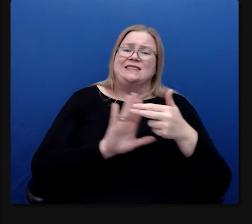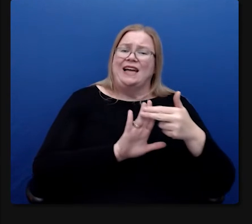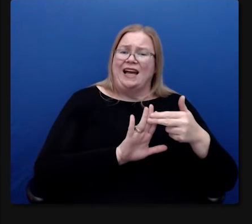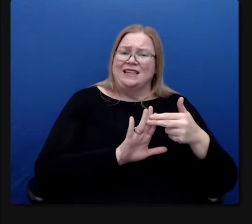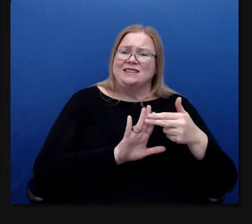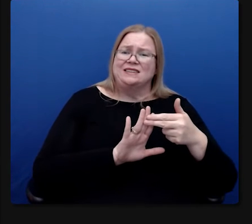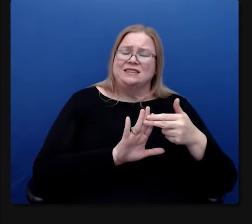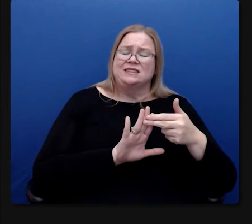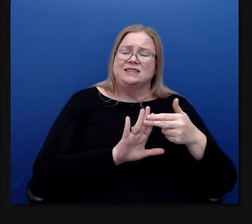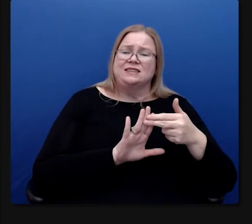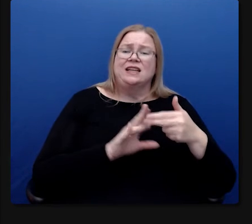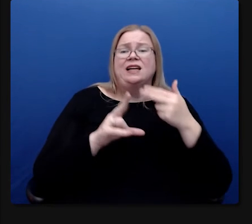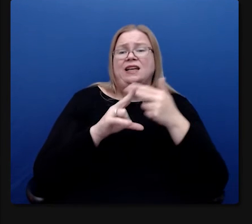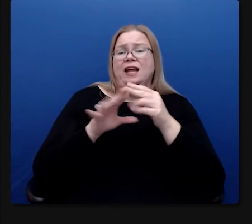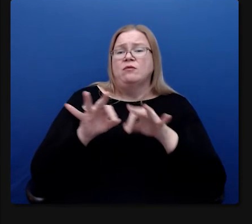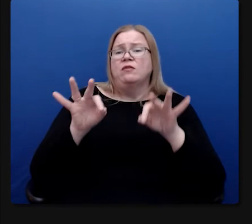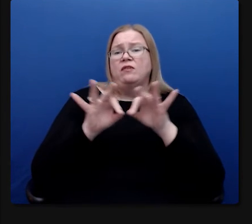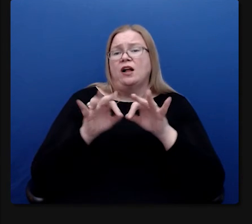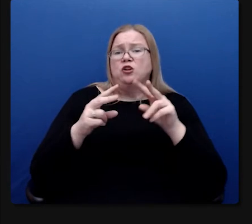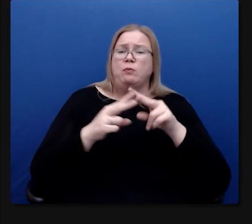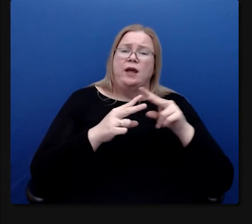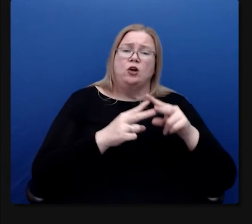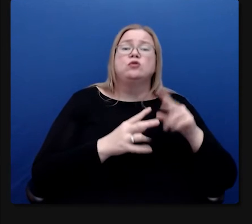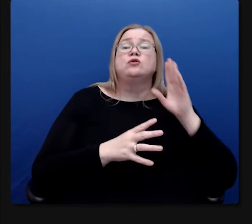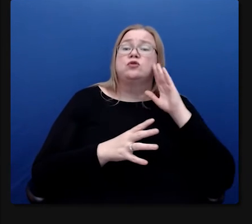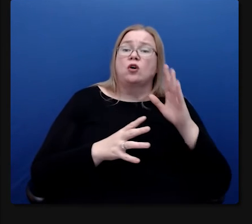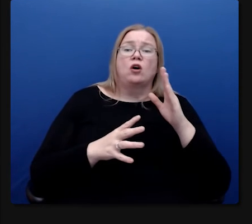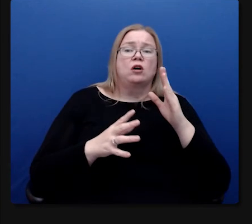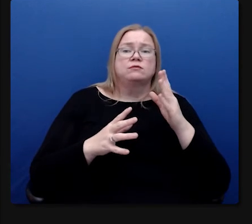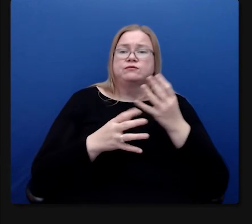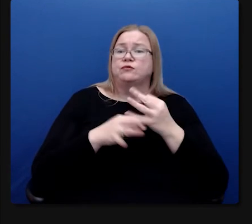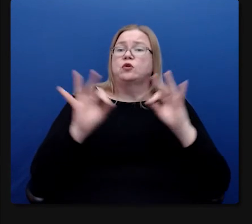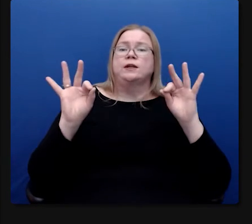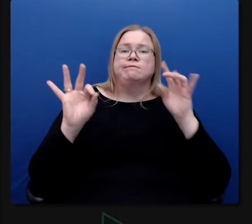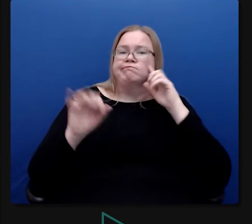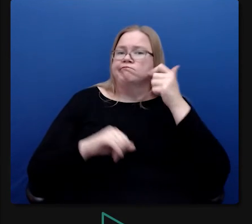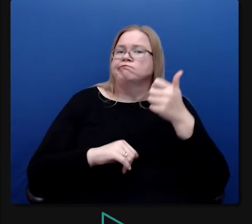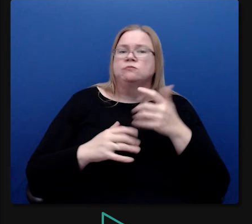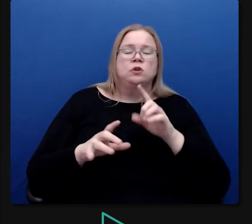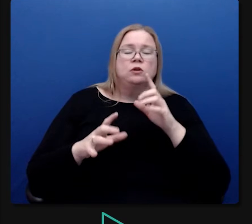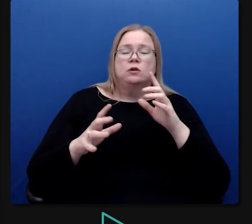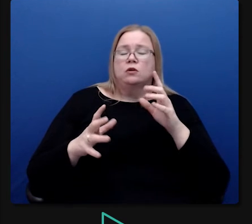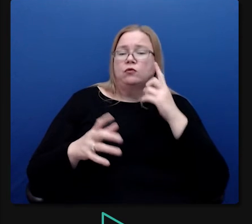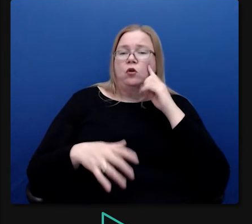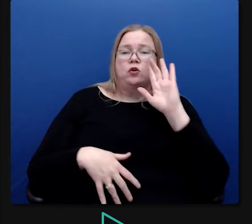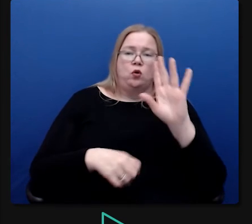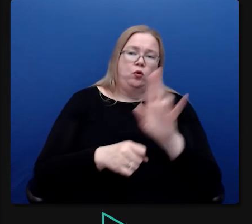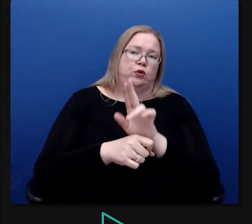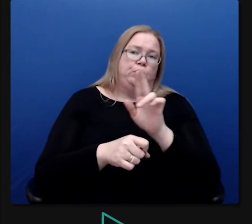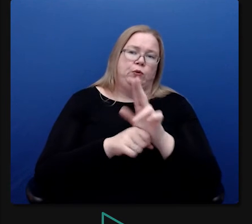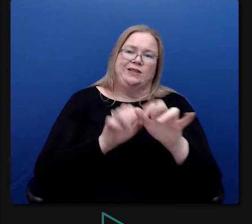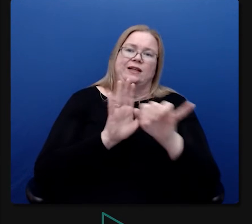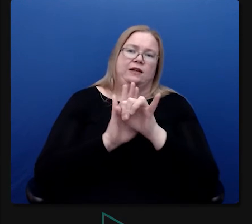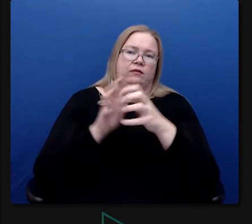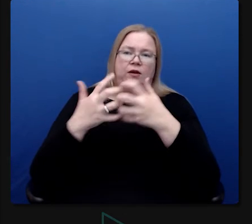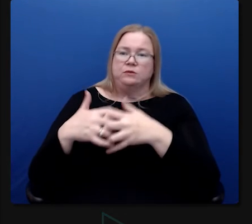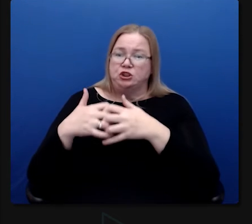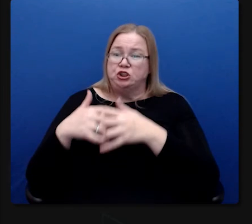These tag name/value pairs are completely free form, and it's really for your usage to identify machines